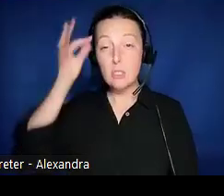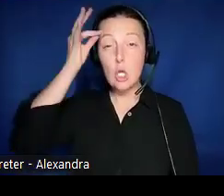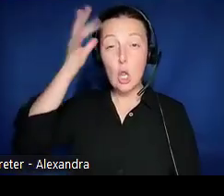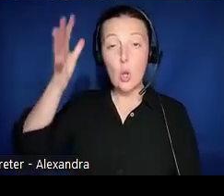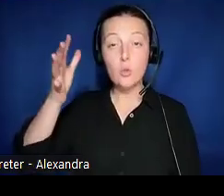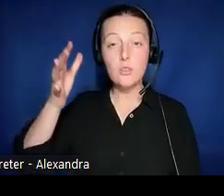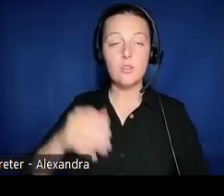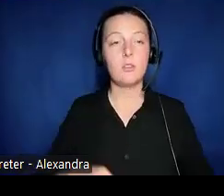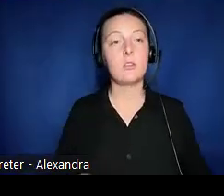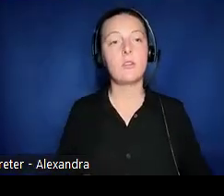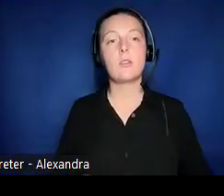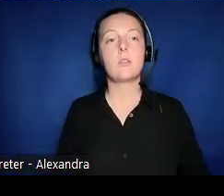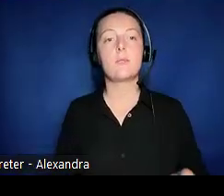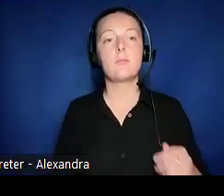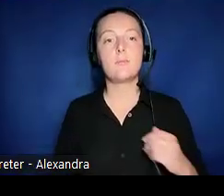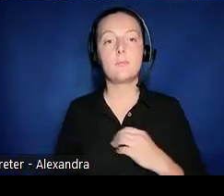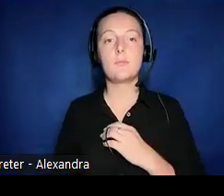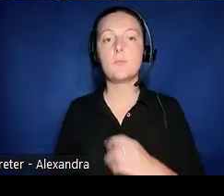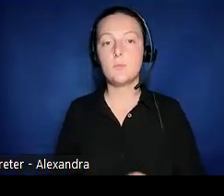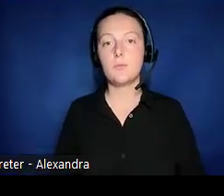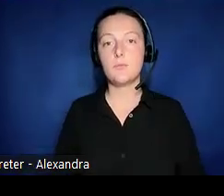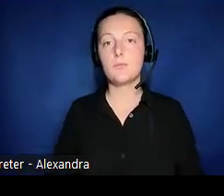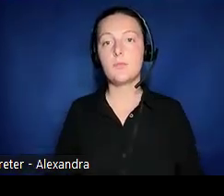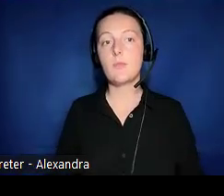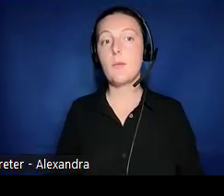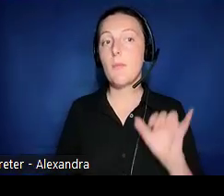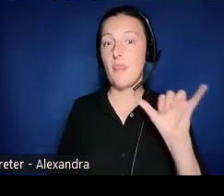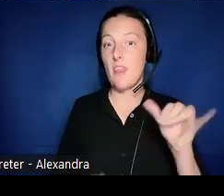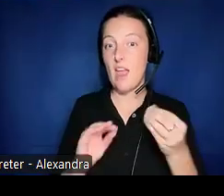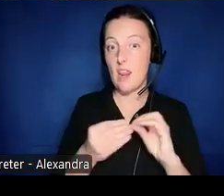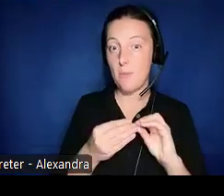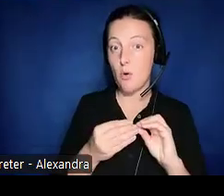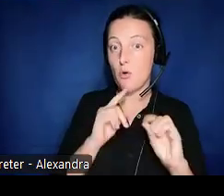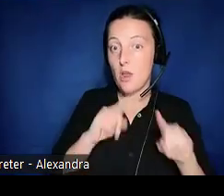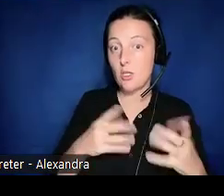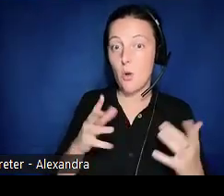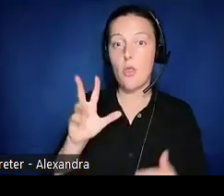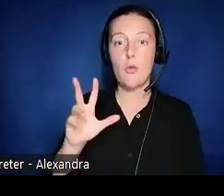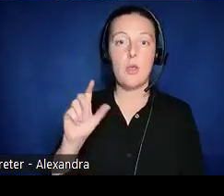uh but the value that they come up with is actually 3.16. So they miss uh a little bit.